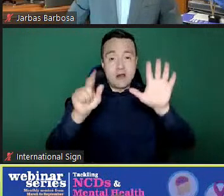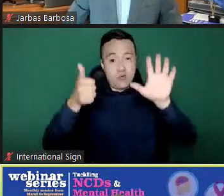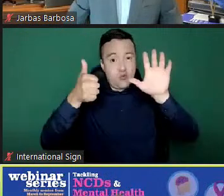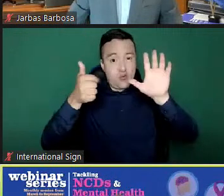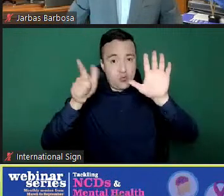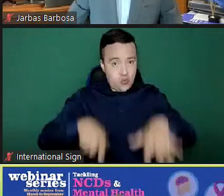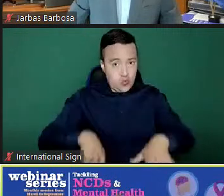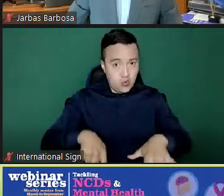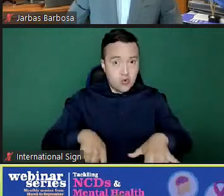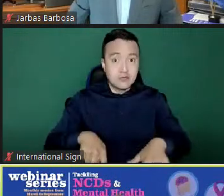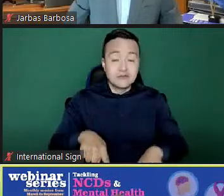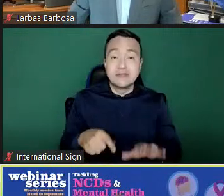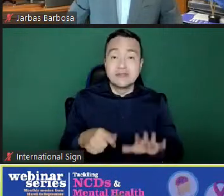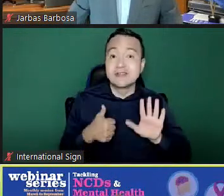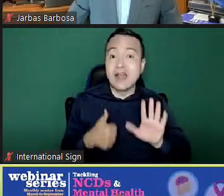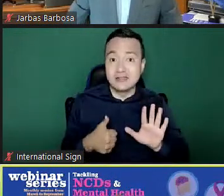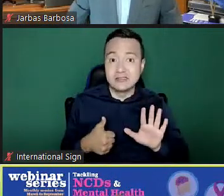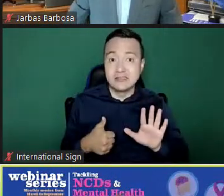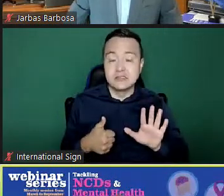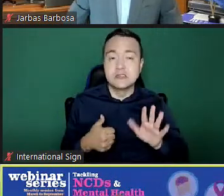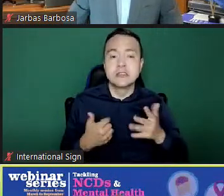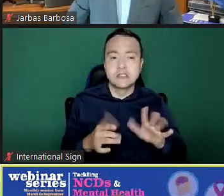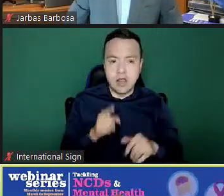And they take place right here in the region of the Americas. Next slide.